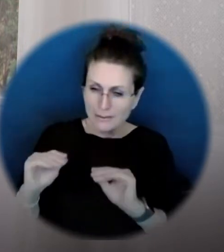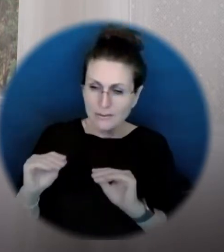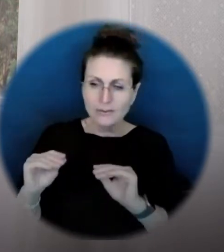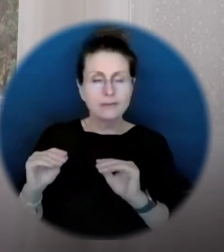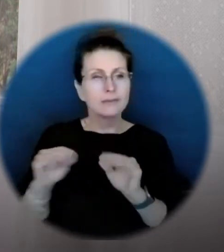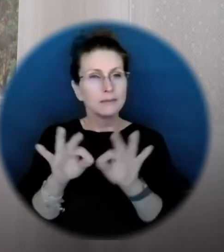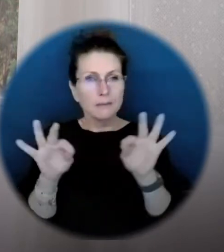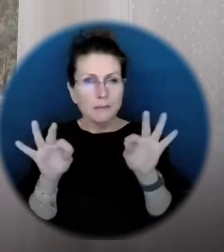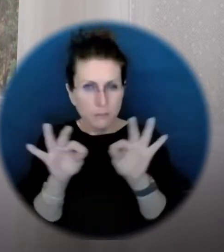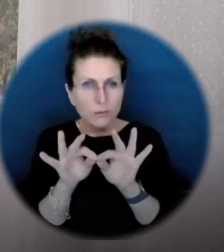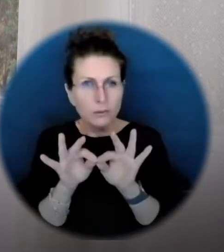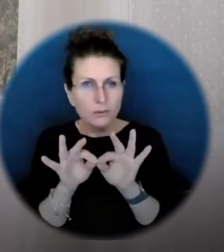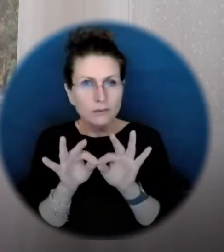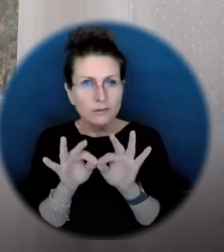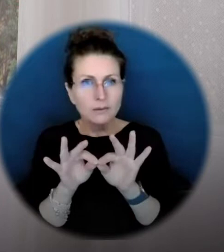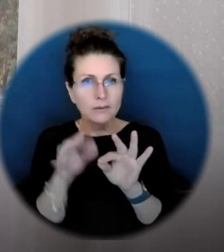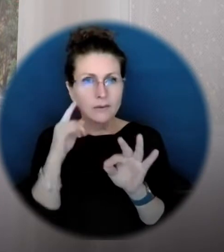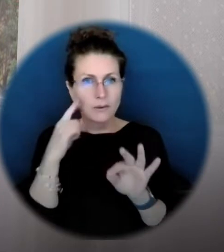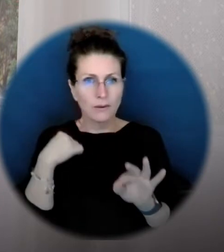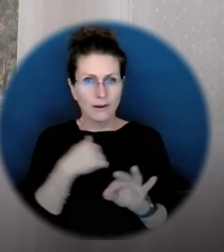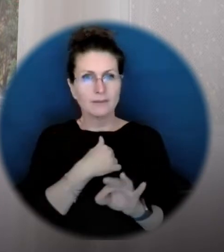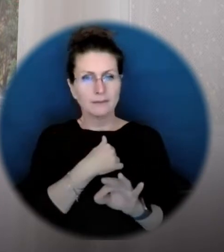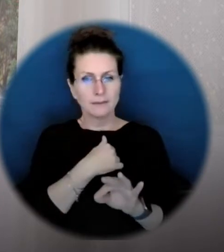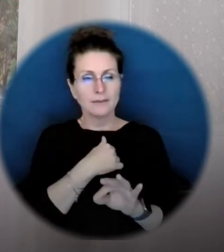And so it's really important for us